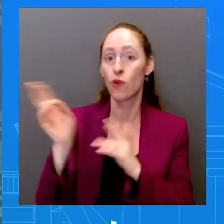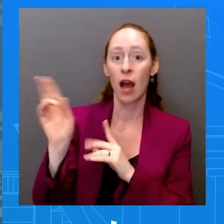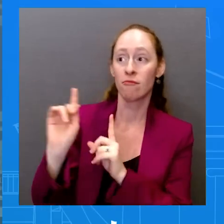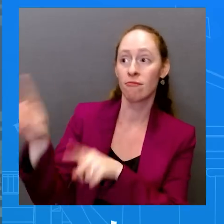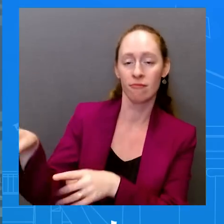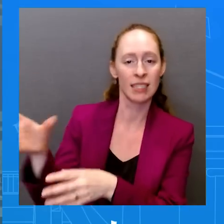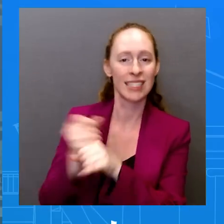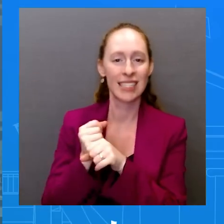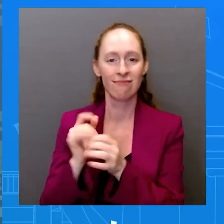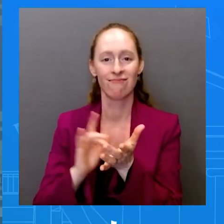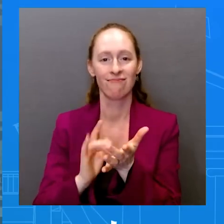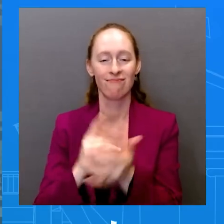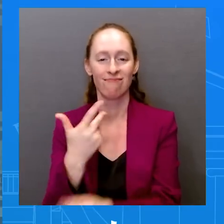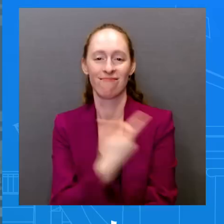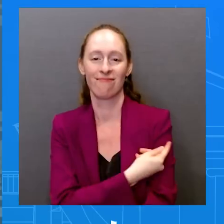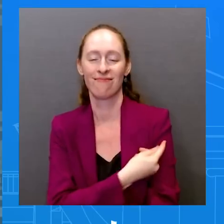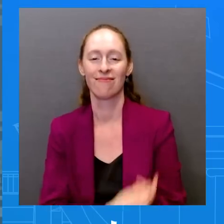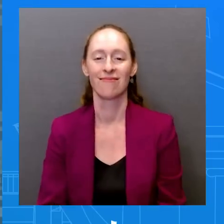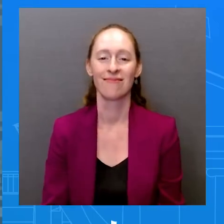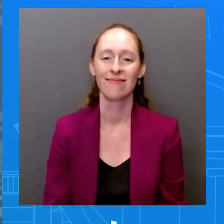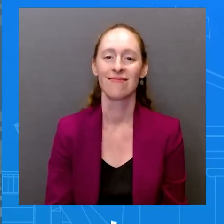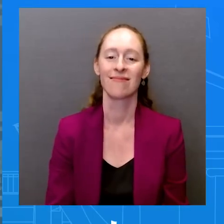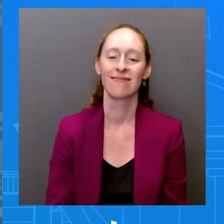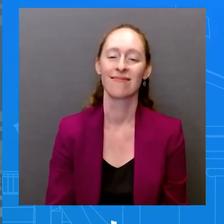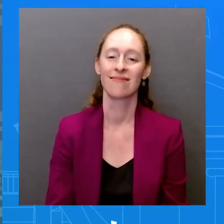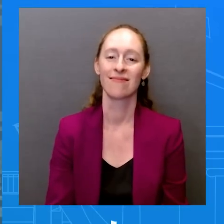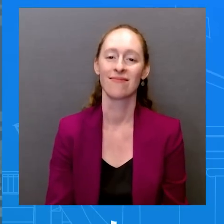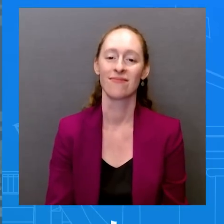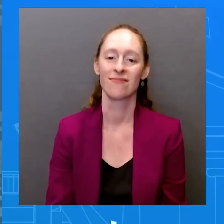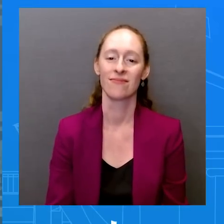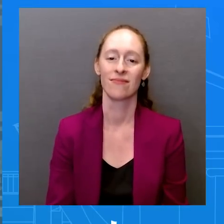with our limited remaining COVID re- response funding,